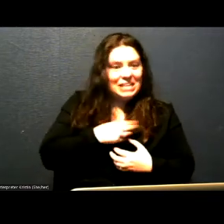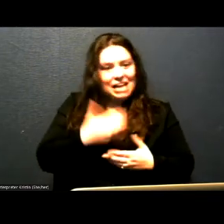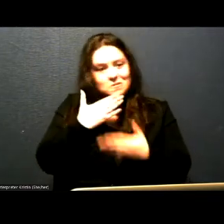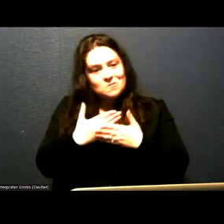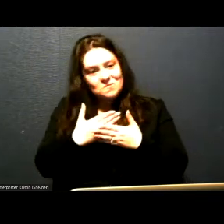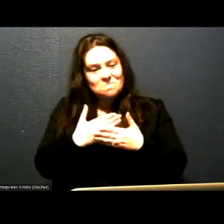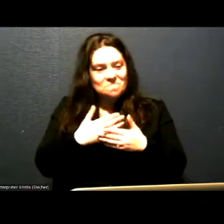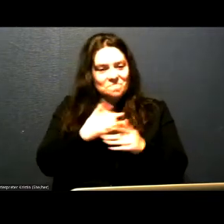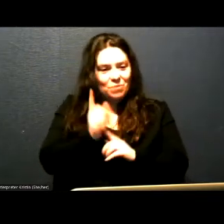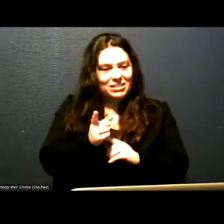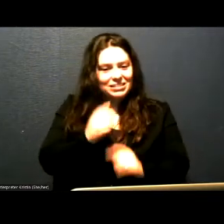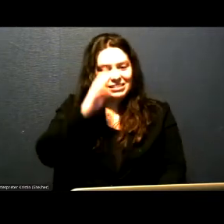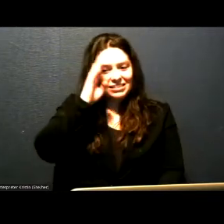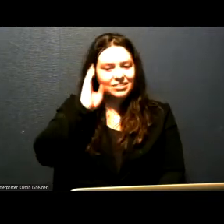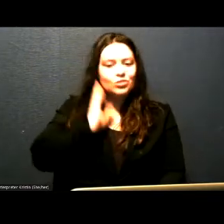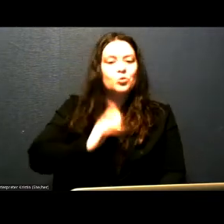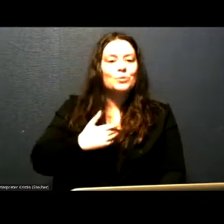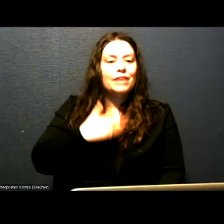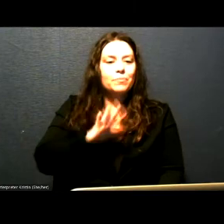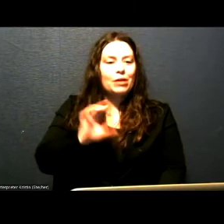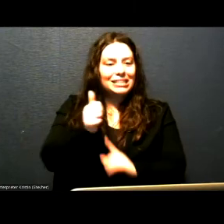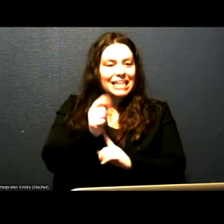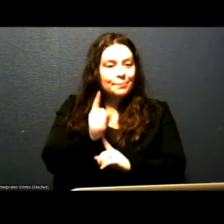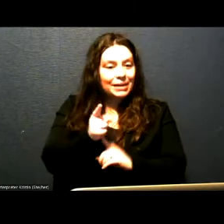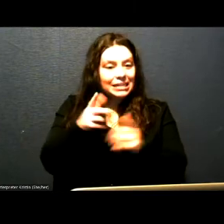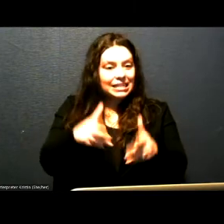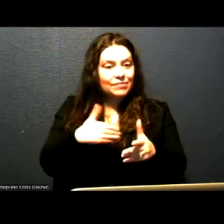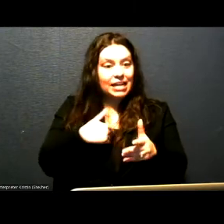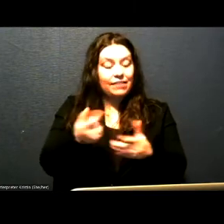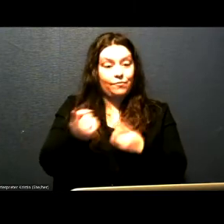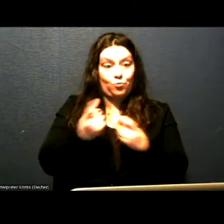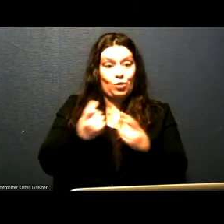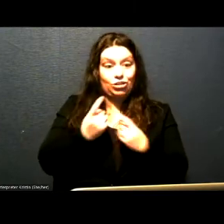Well we only have about 10 minutes left and we have so many questions coming in so I do want to